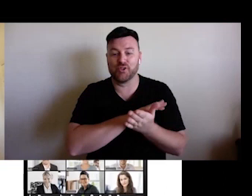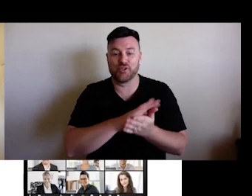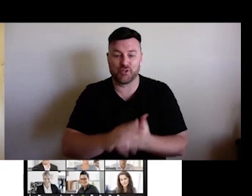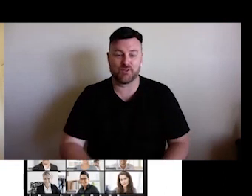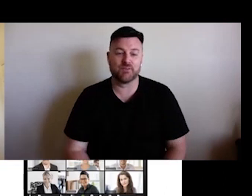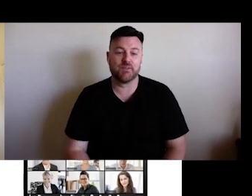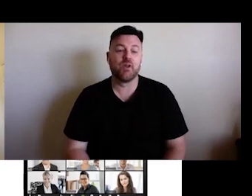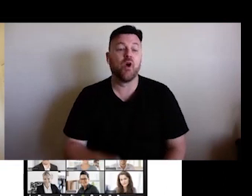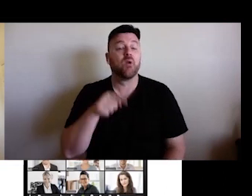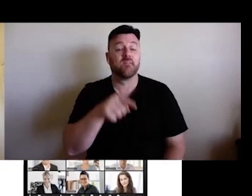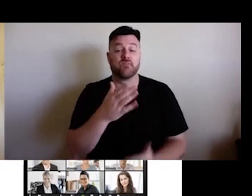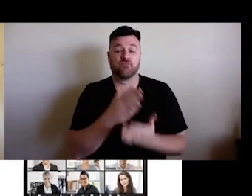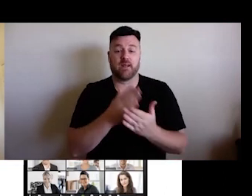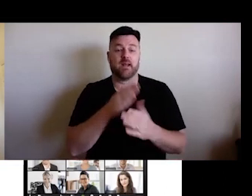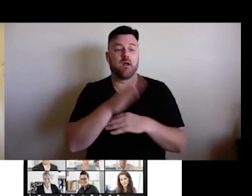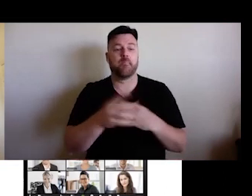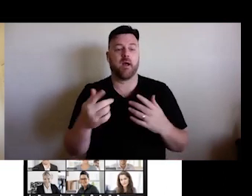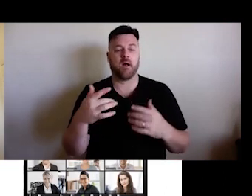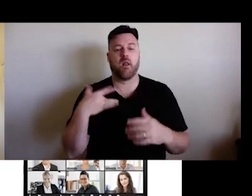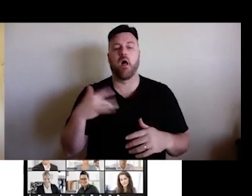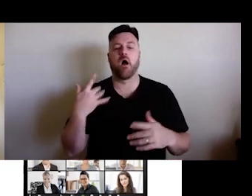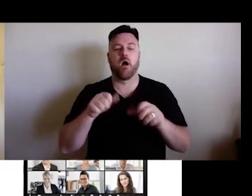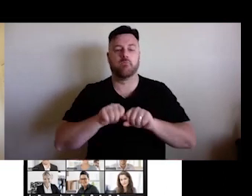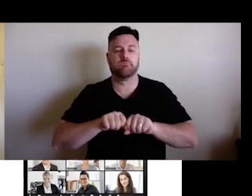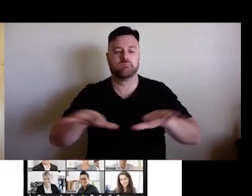There's an online-to-offline connection again. 67% of people who